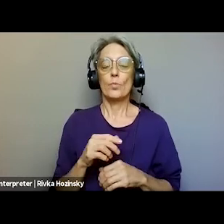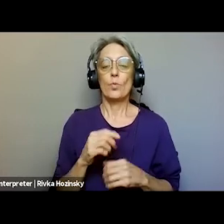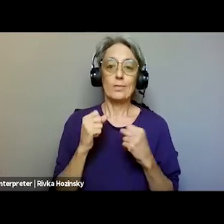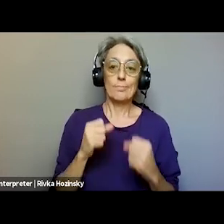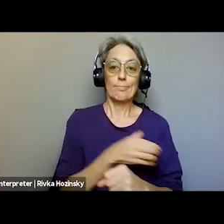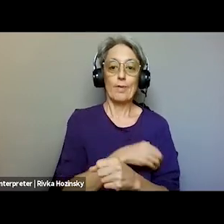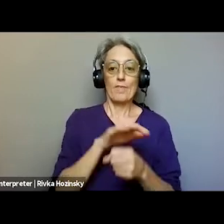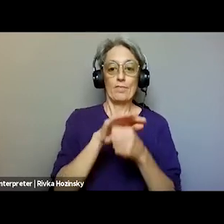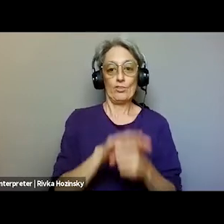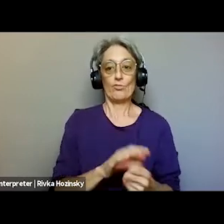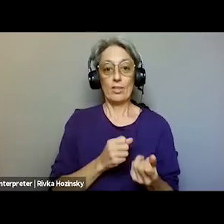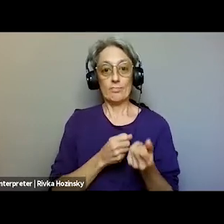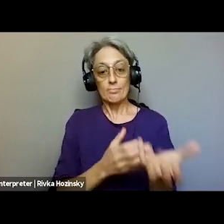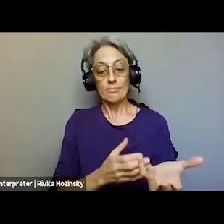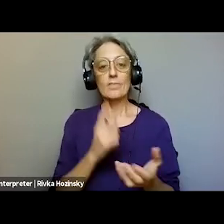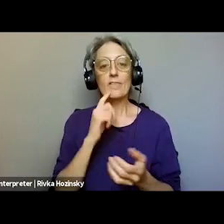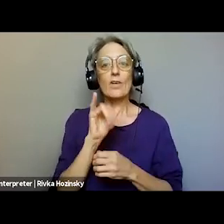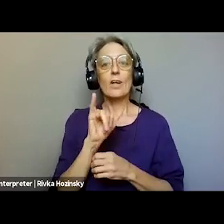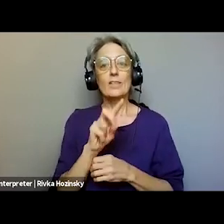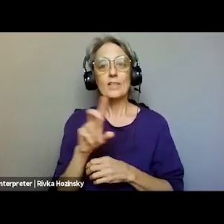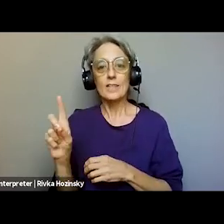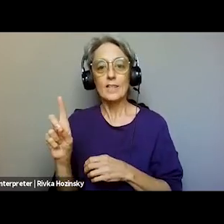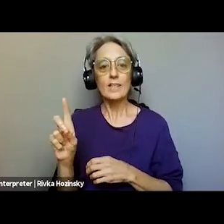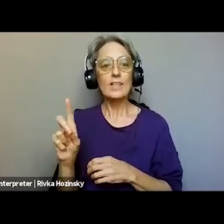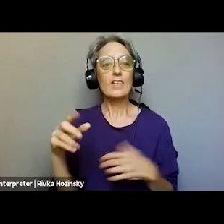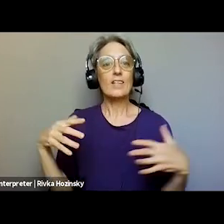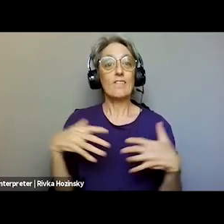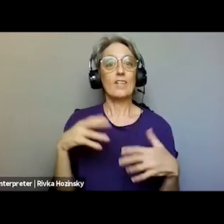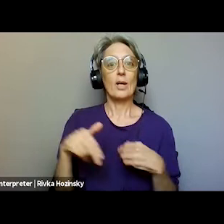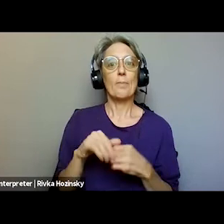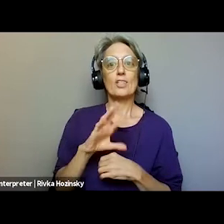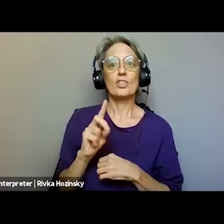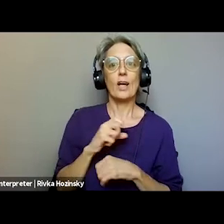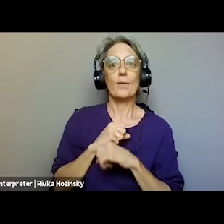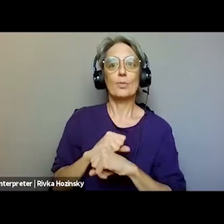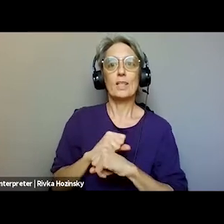and developmental disabilities was fear of child protective services involvement. So one mom with